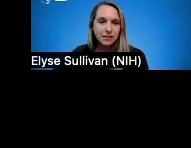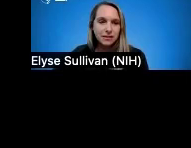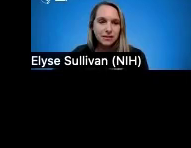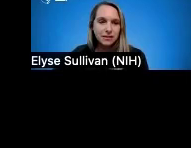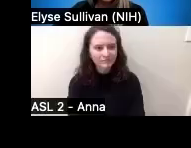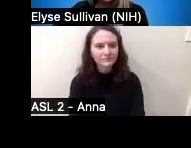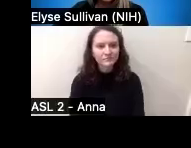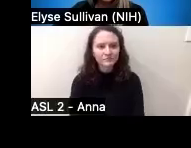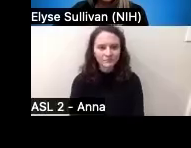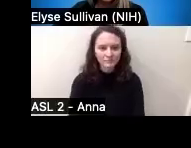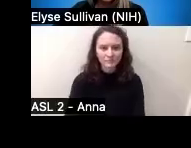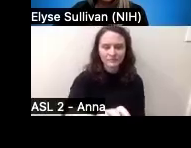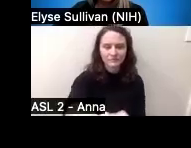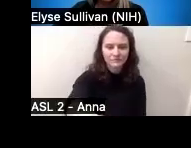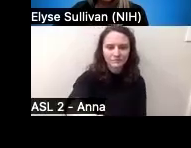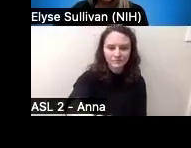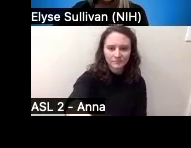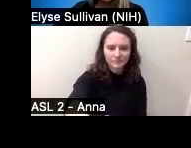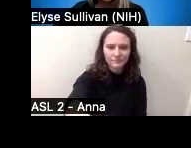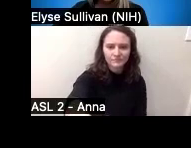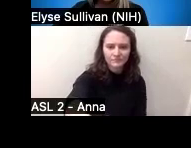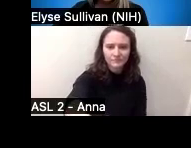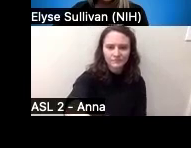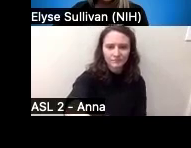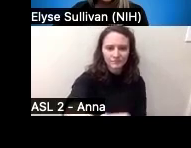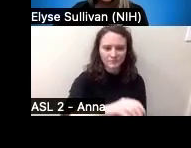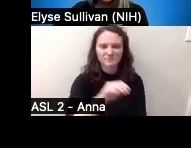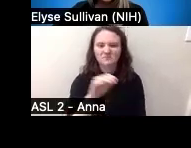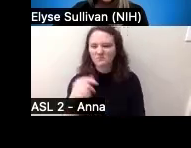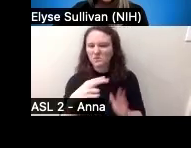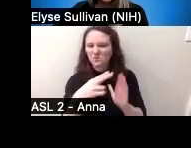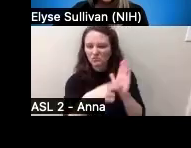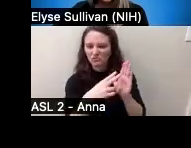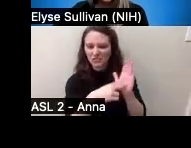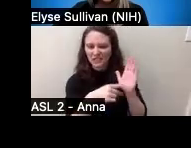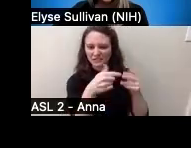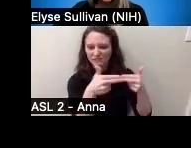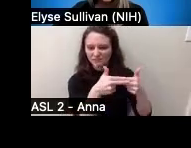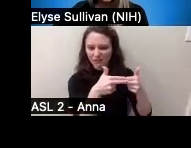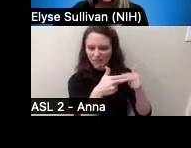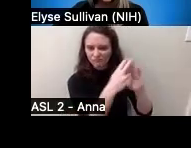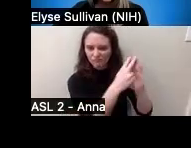that is not selected for funding by an NIH IC. Institution resubmits the application